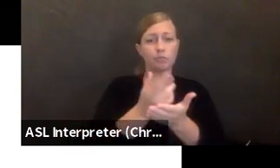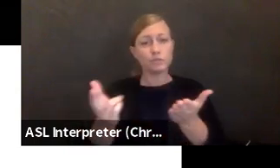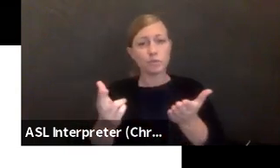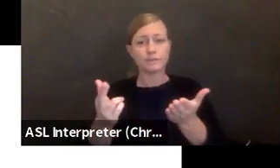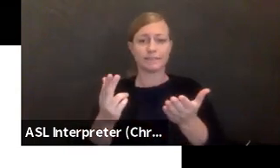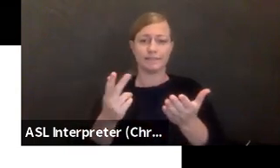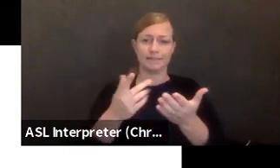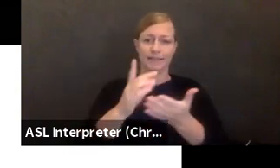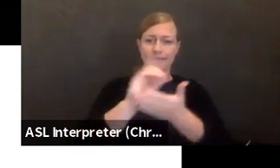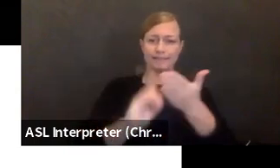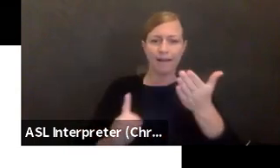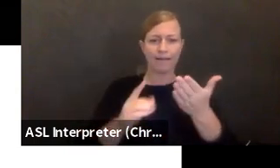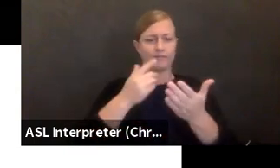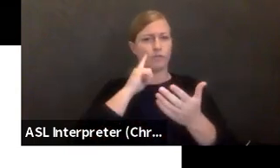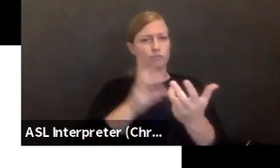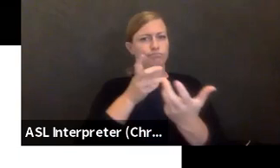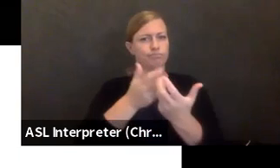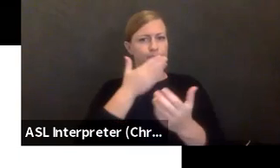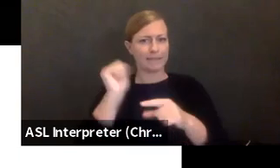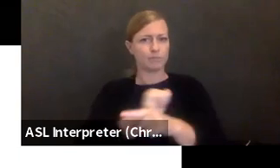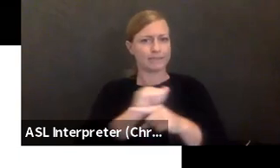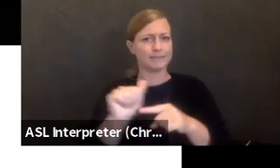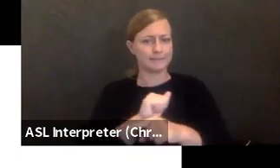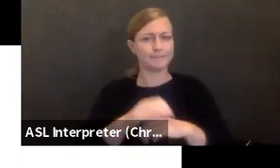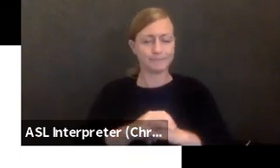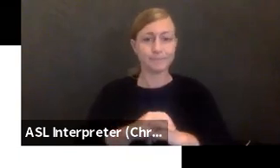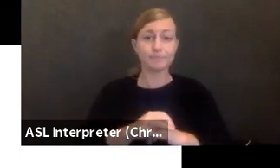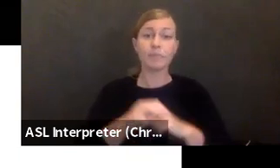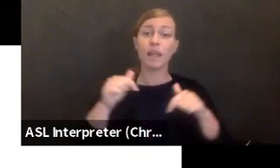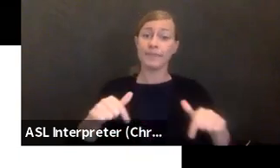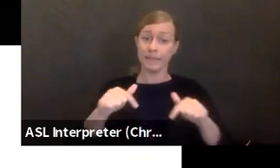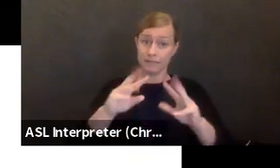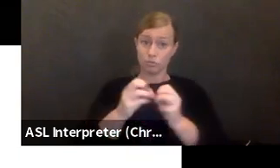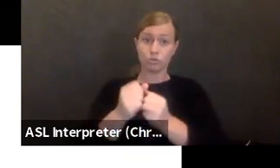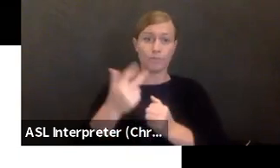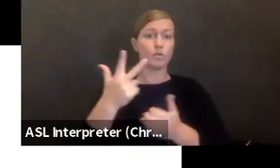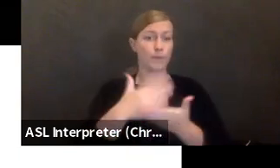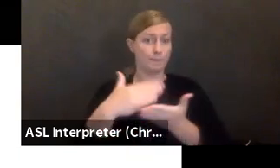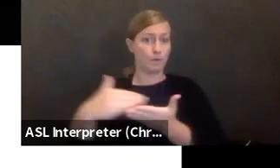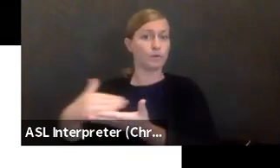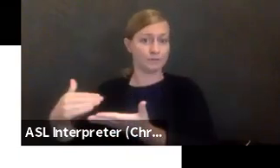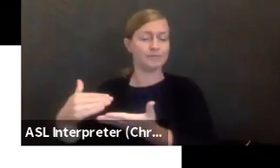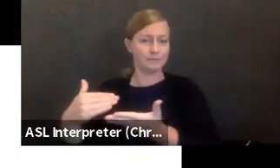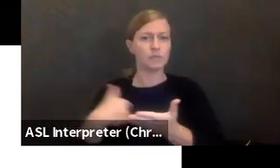We wanted to be able to use these where your students;